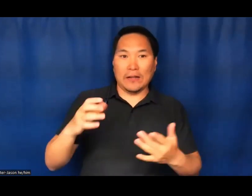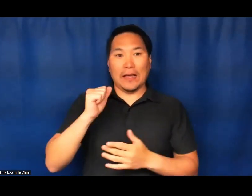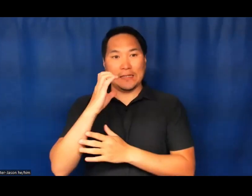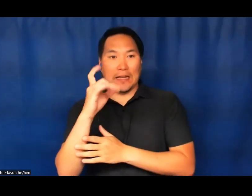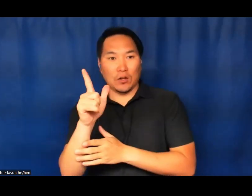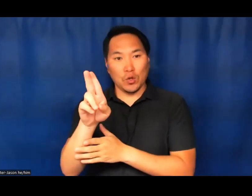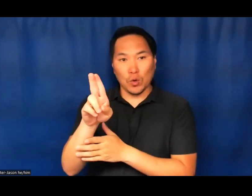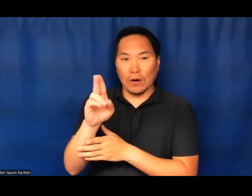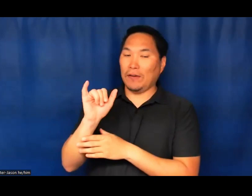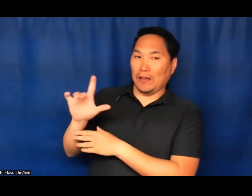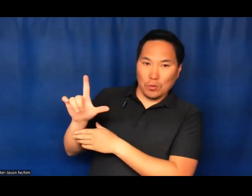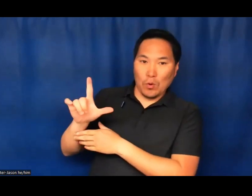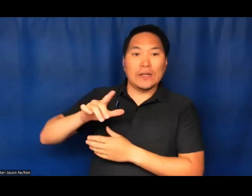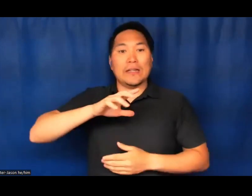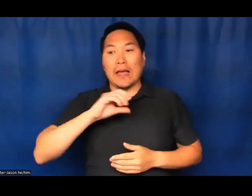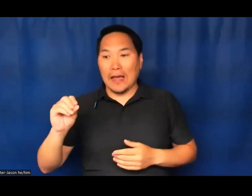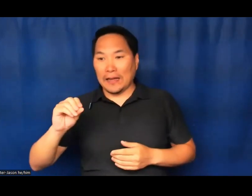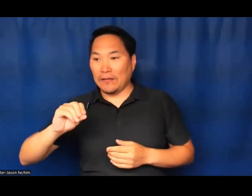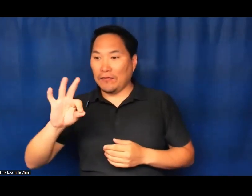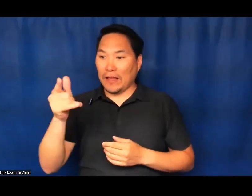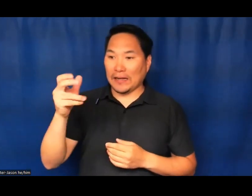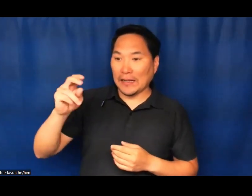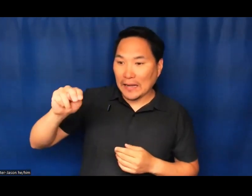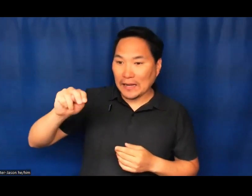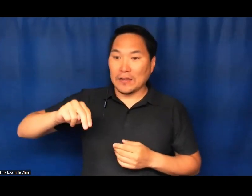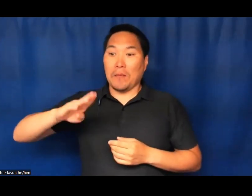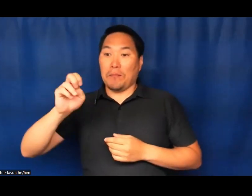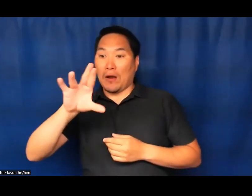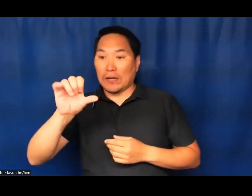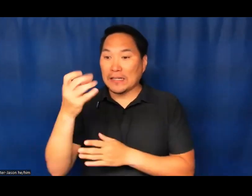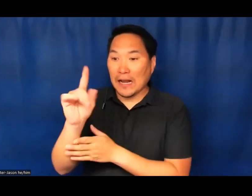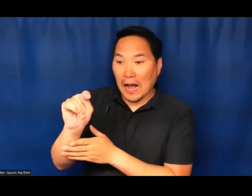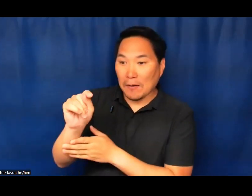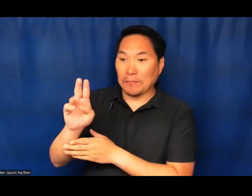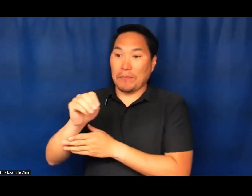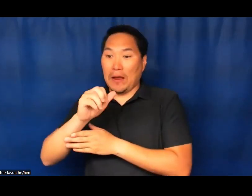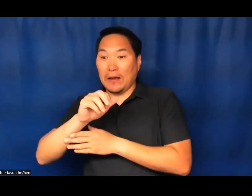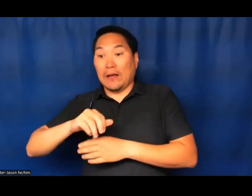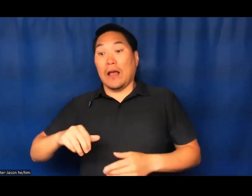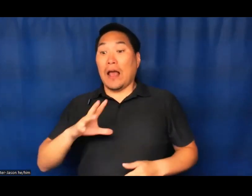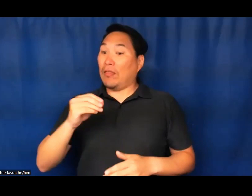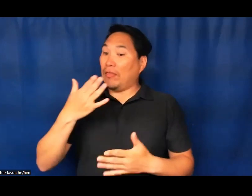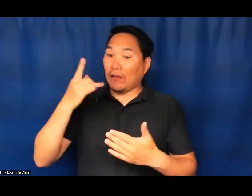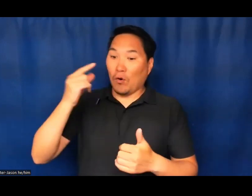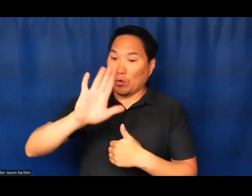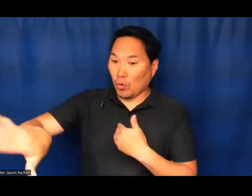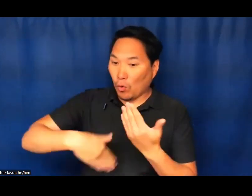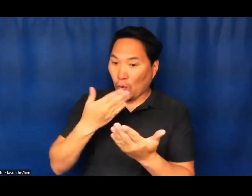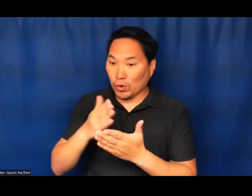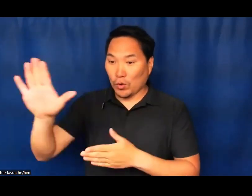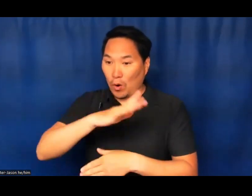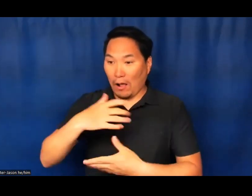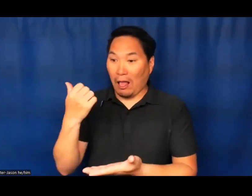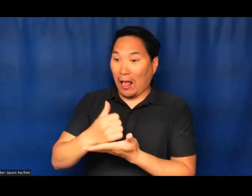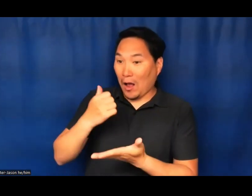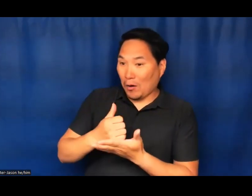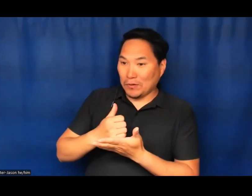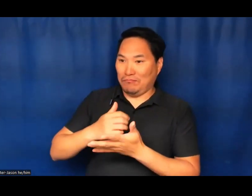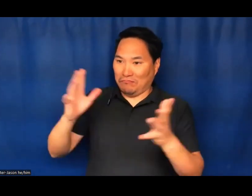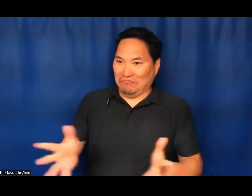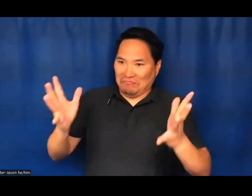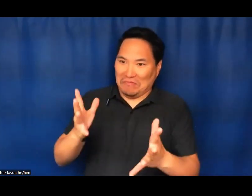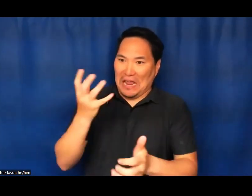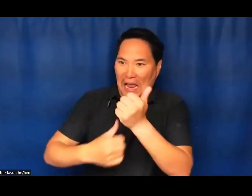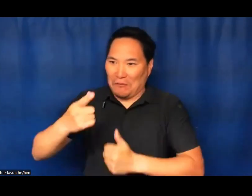Illinois, Kimberly, Mary Thomas and grateful for their helpful organizing and getting the